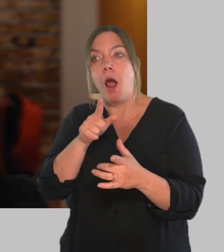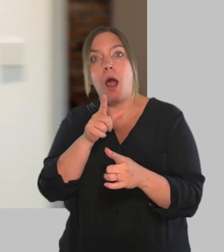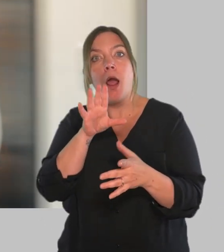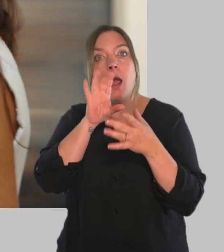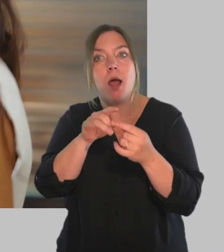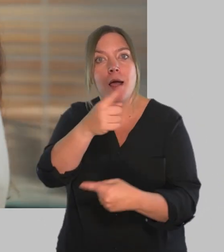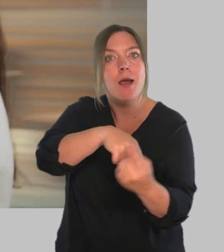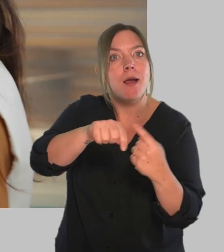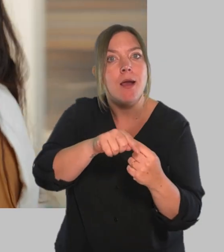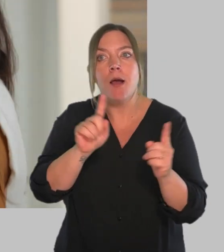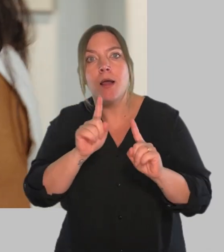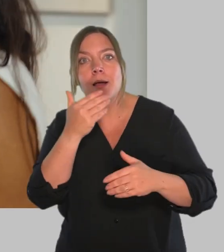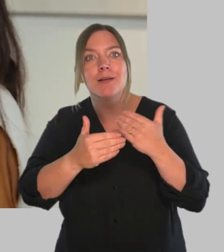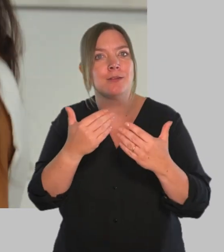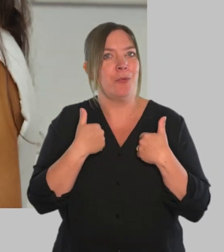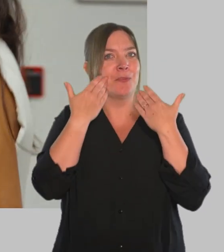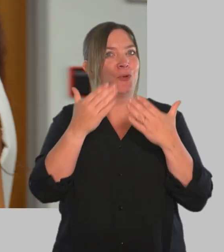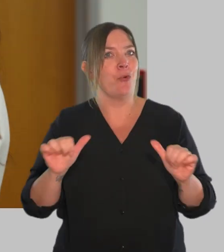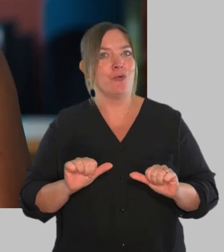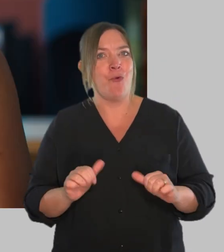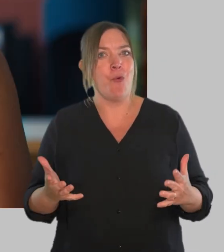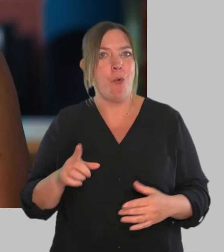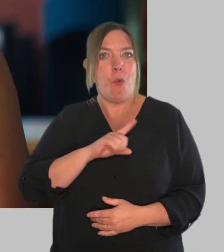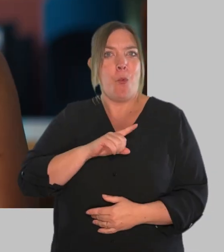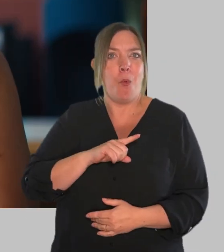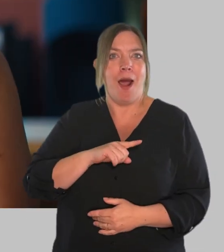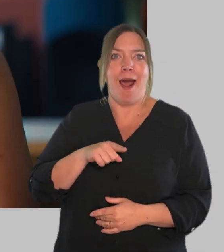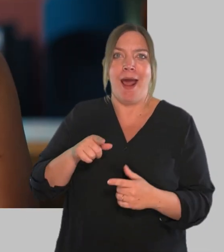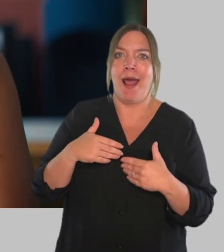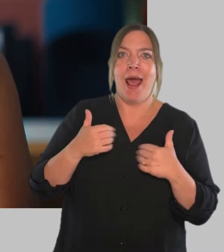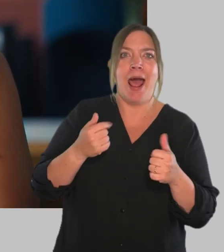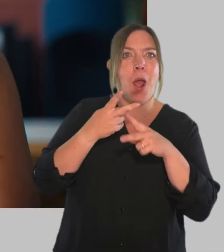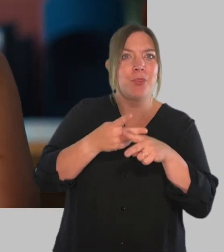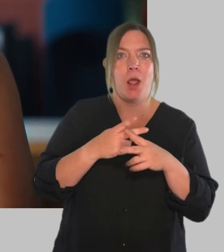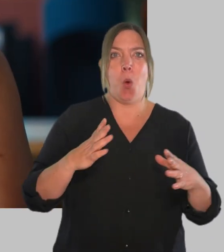and it's so different in different countries as well. Where it might work in one area, it won't work in another,